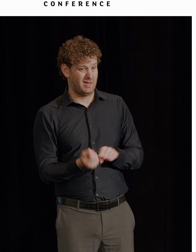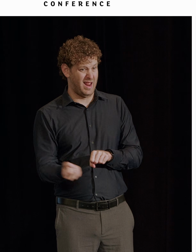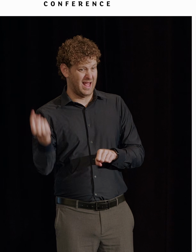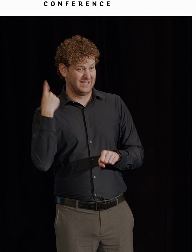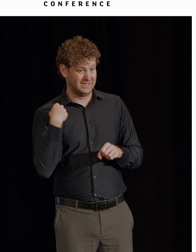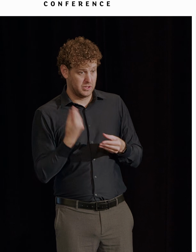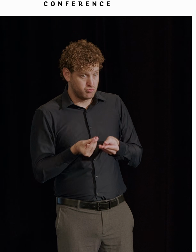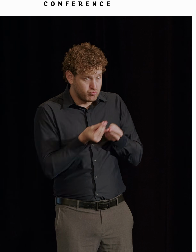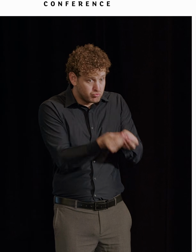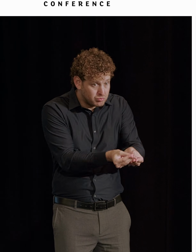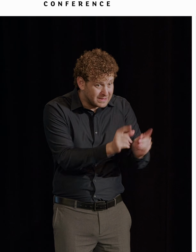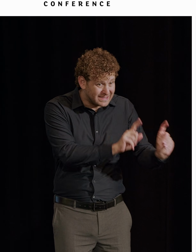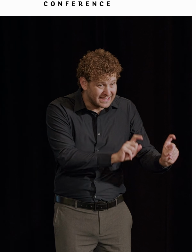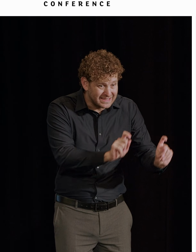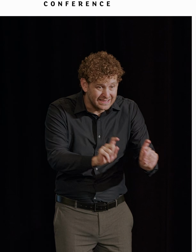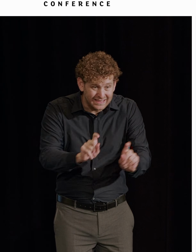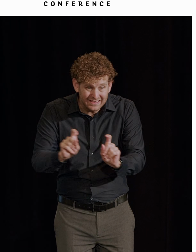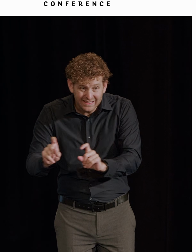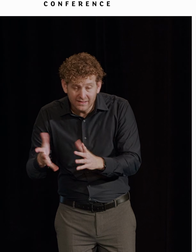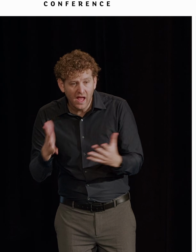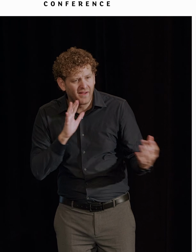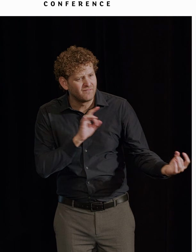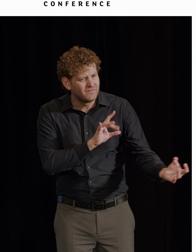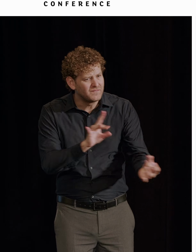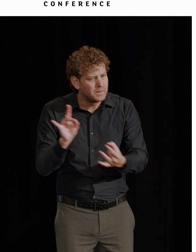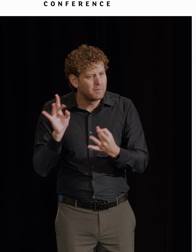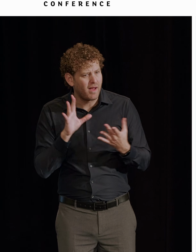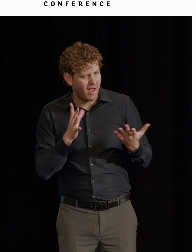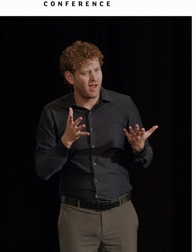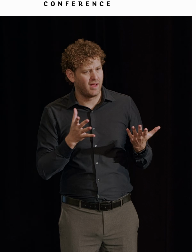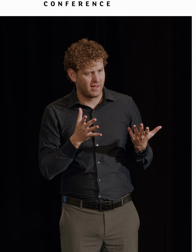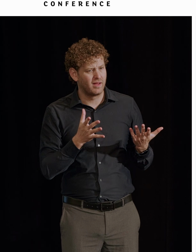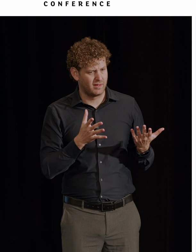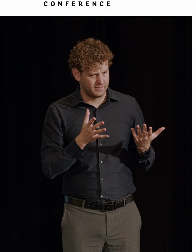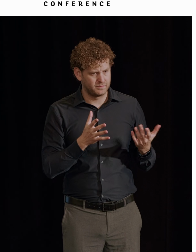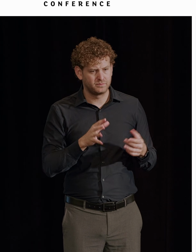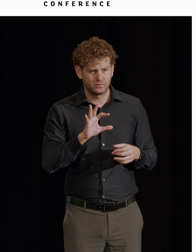the form factor advantage. A phone app might not necessarily work because if you have memory loss,